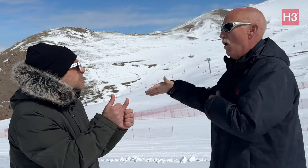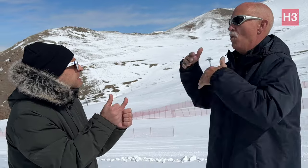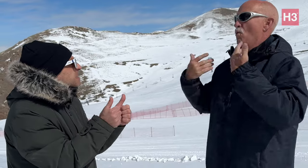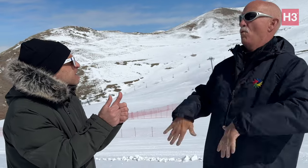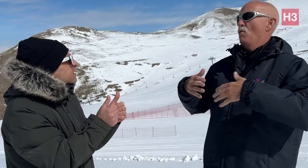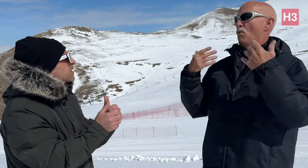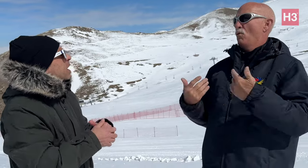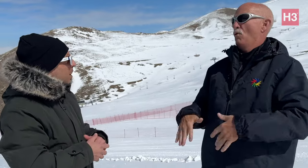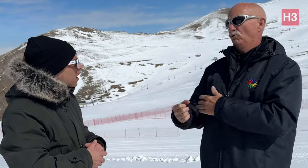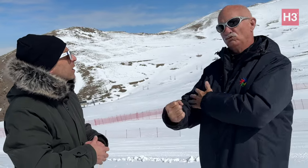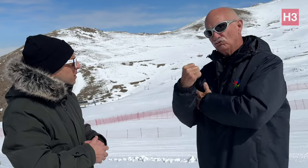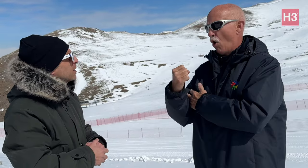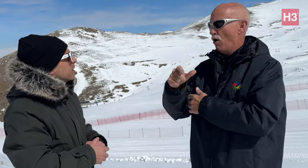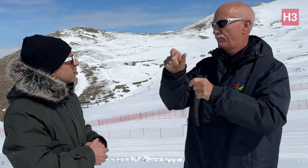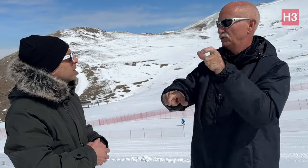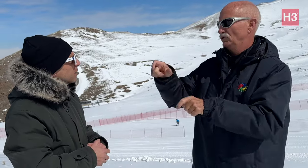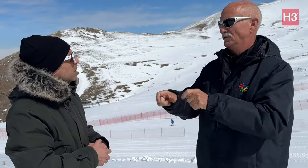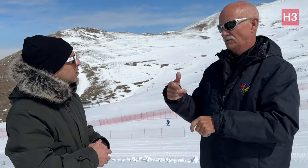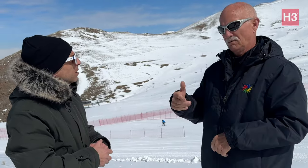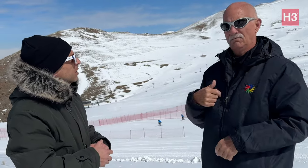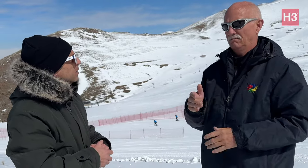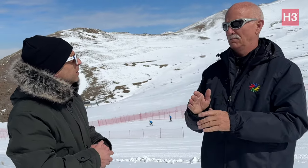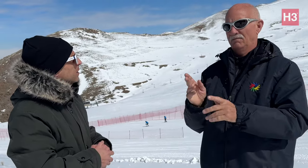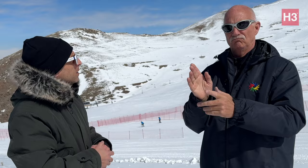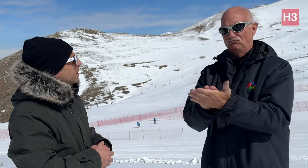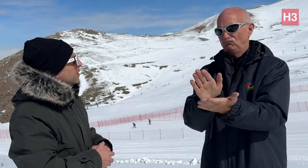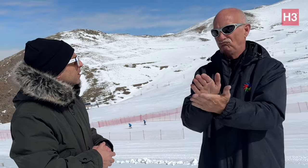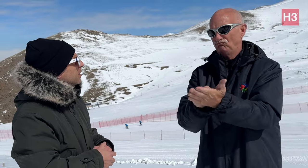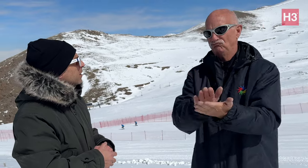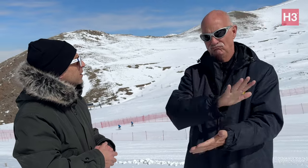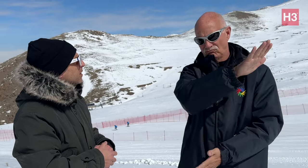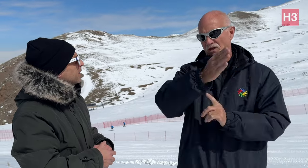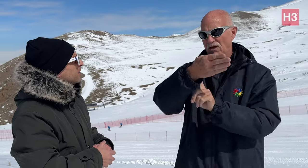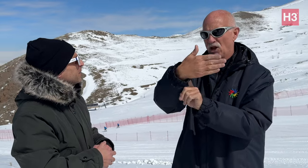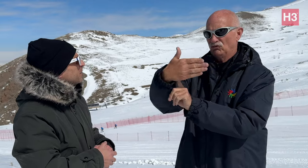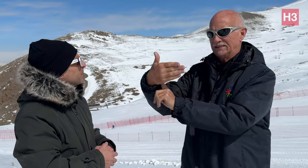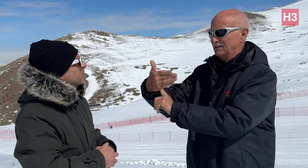I applaud them and their countries.